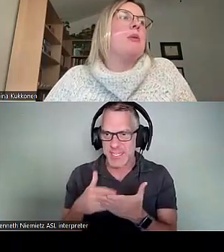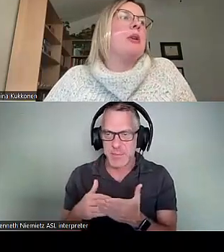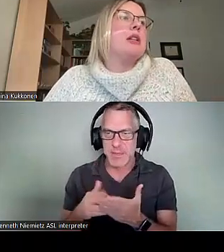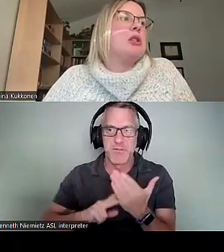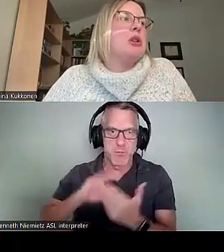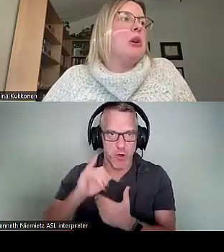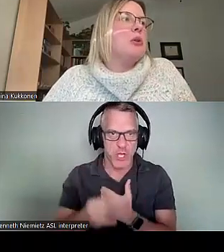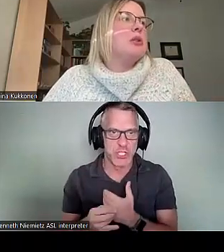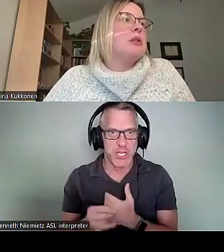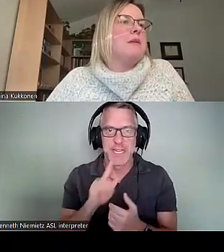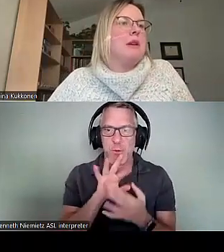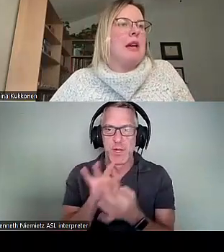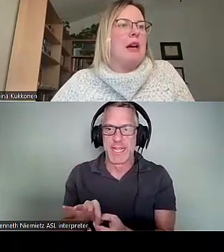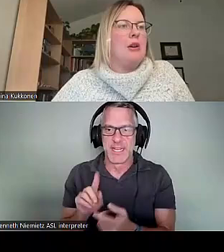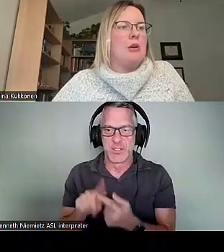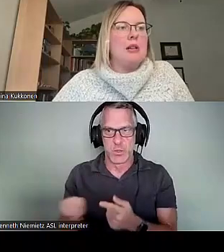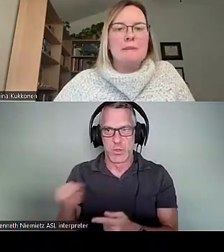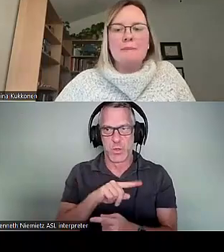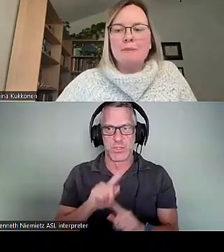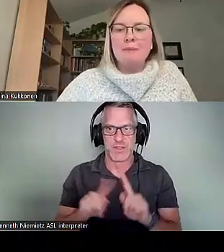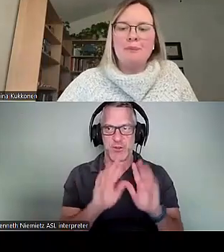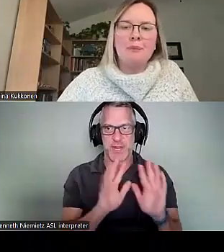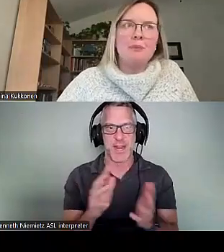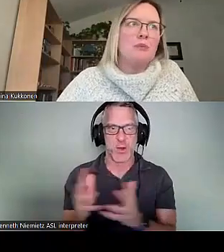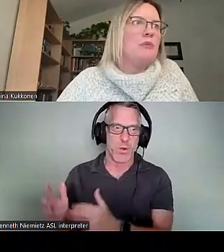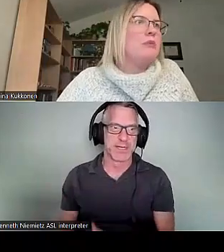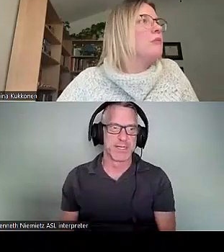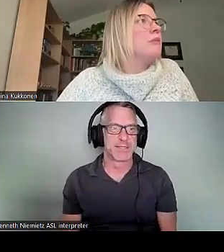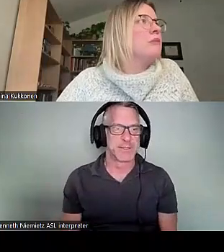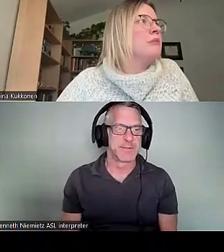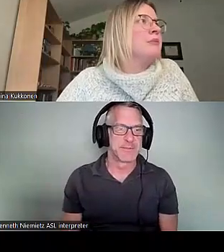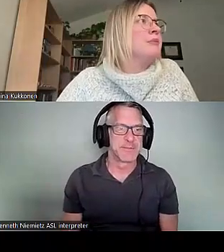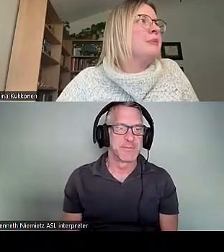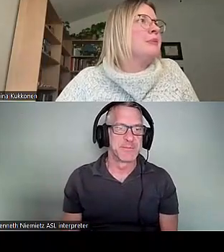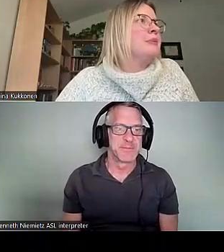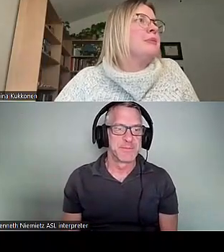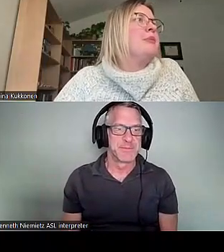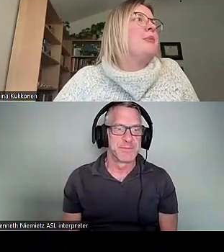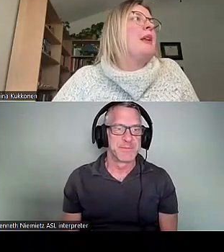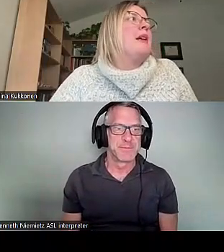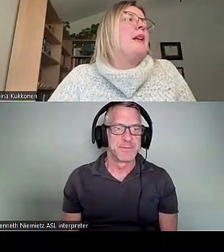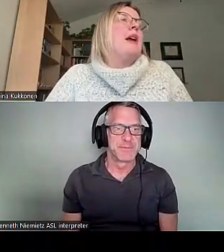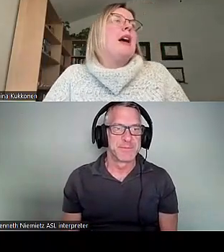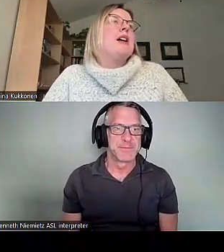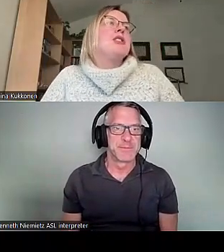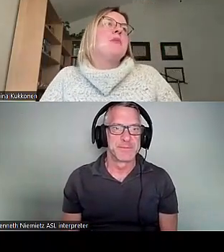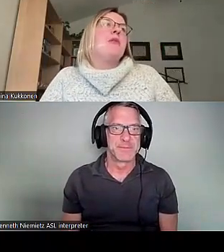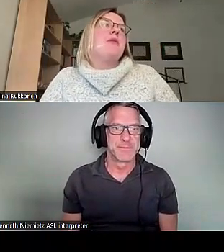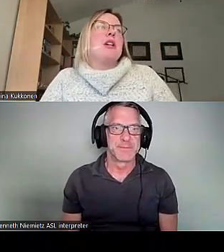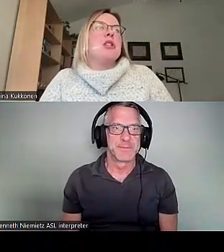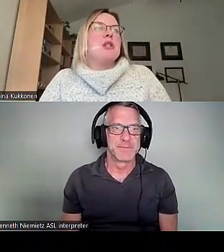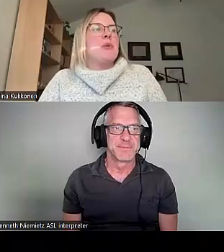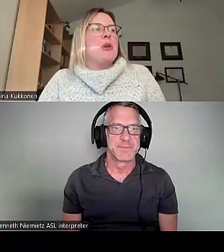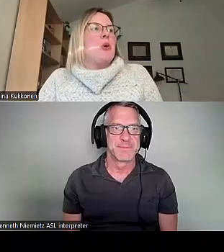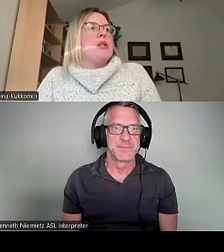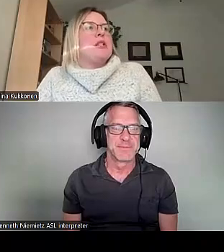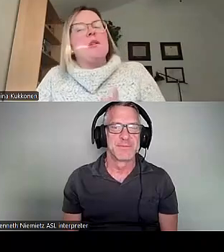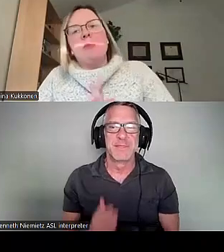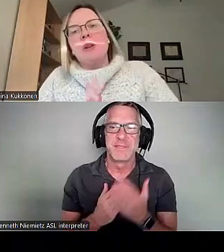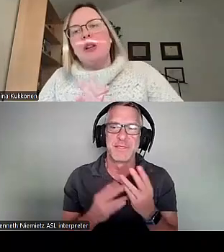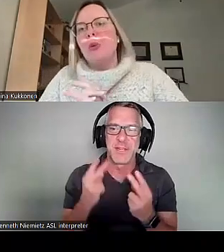that relate to those different categories. And just some reflections from the core team.